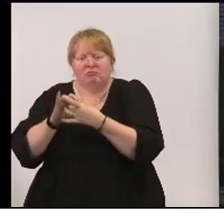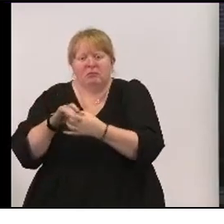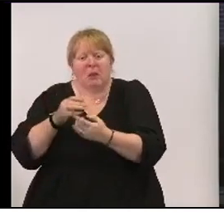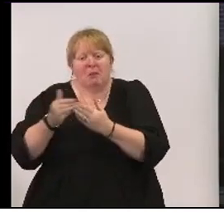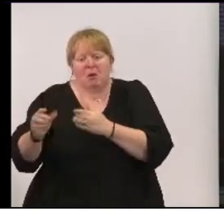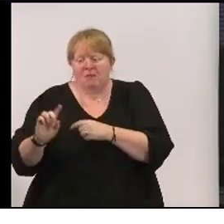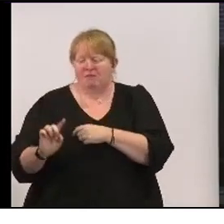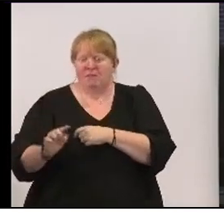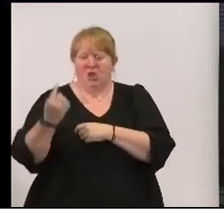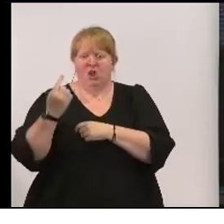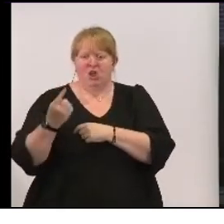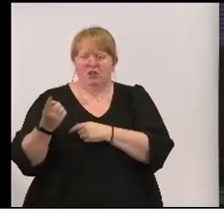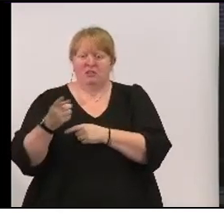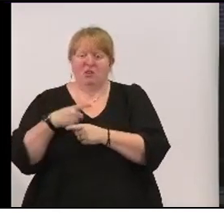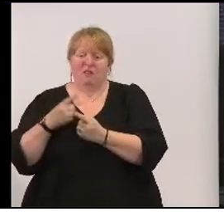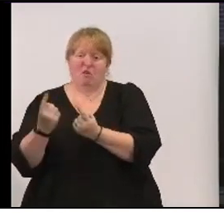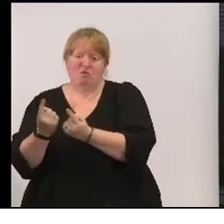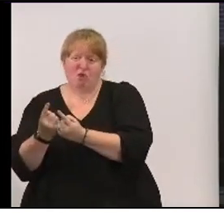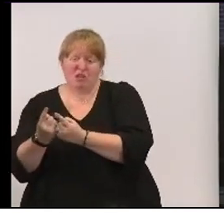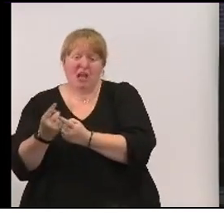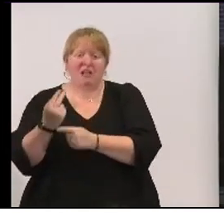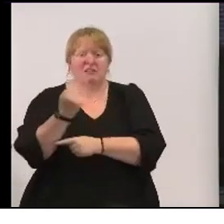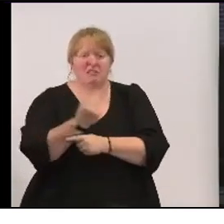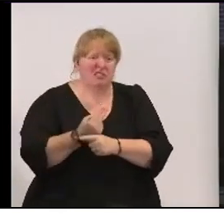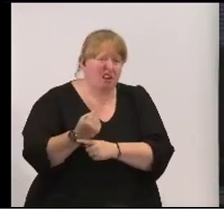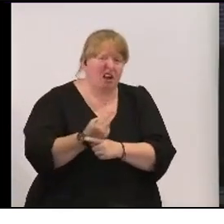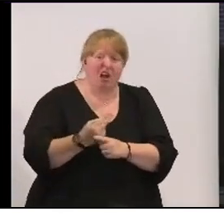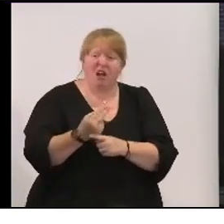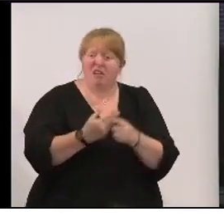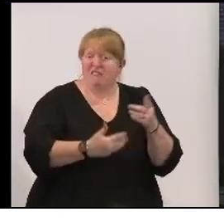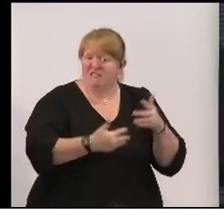So if you're in product, if you're in design, if you're in finance, wherever